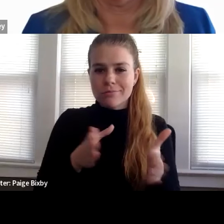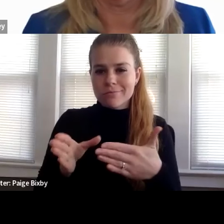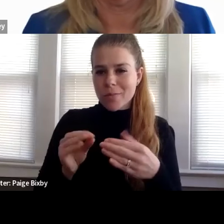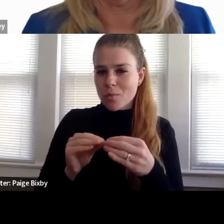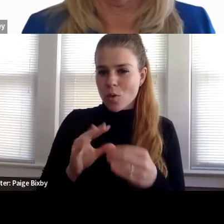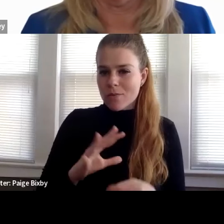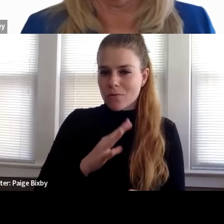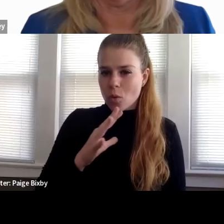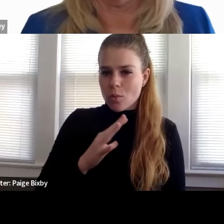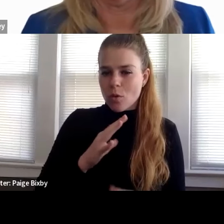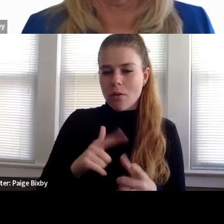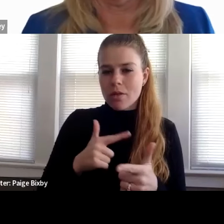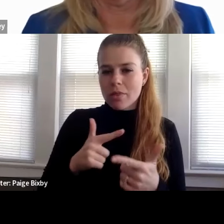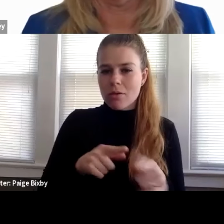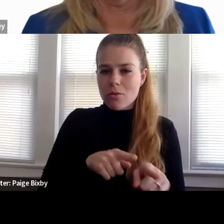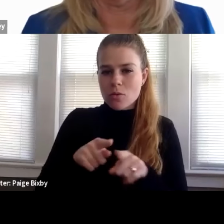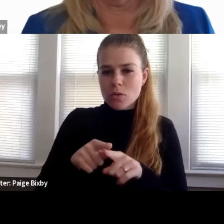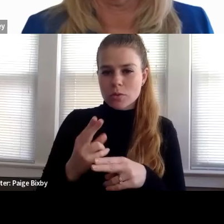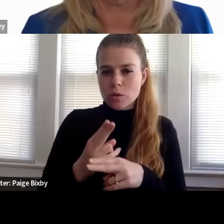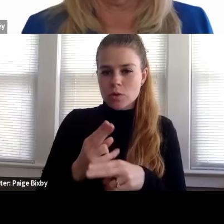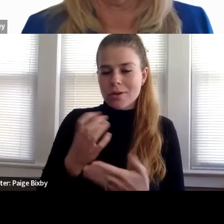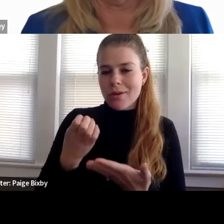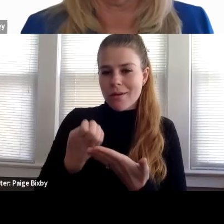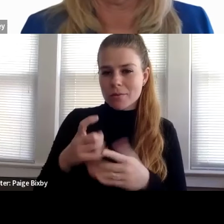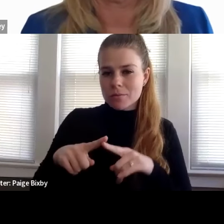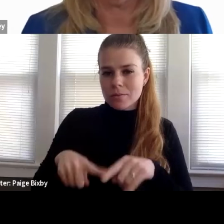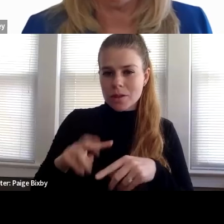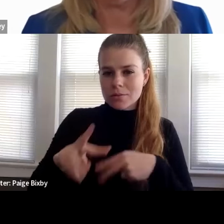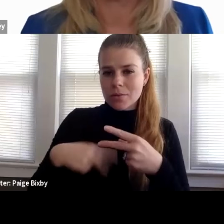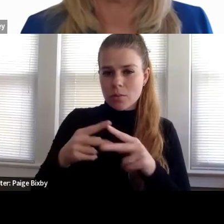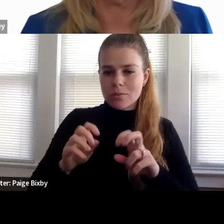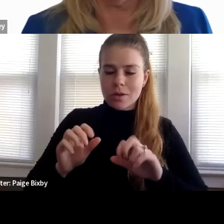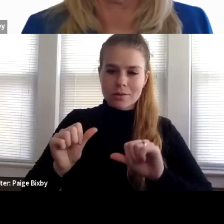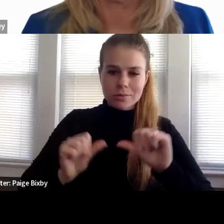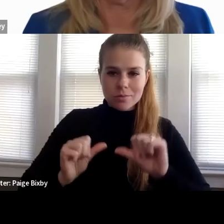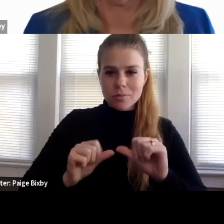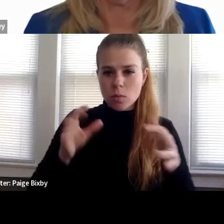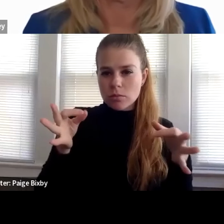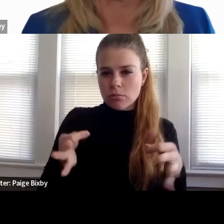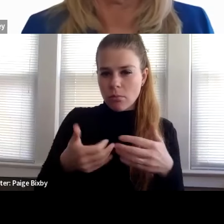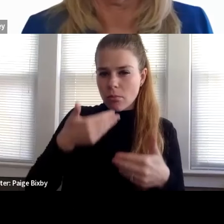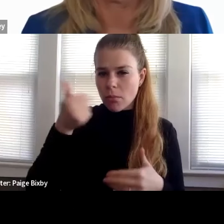and you've been using the evidence-based kind of assessments to determine the best level of care,